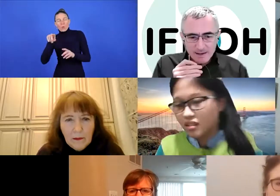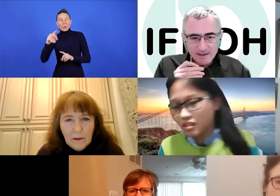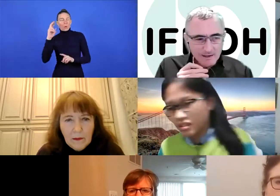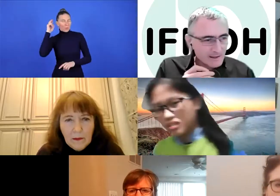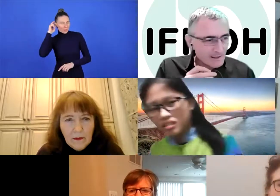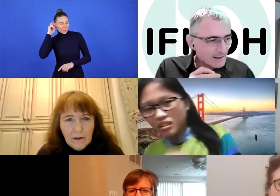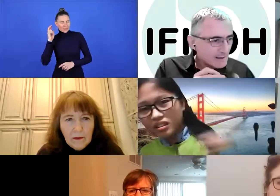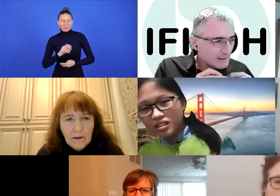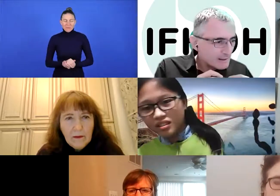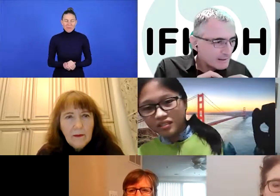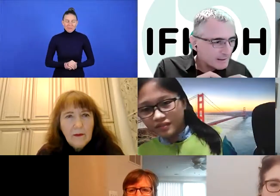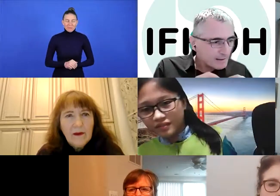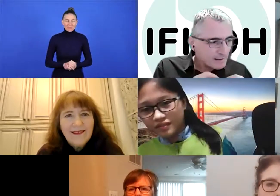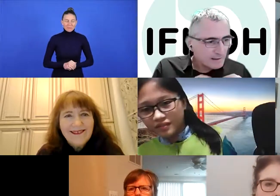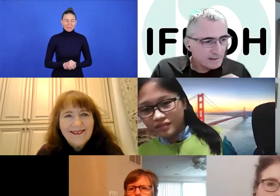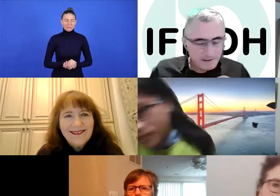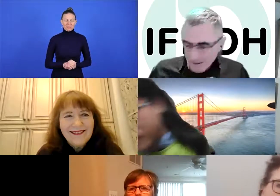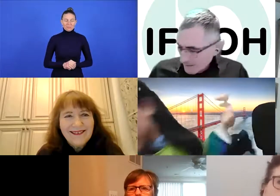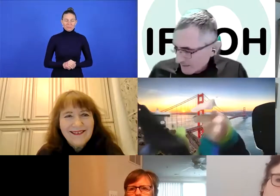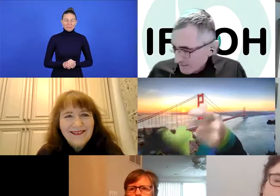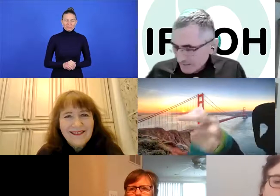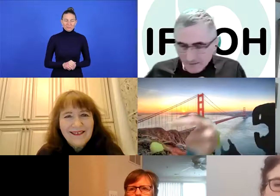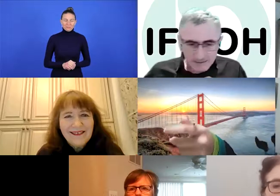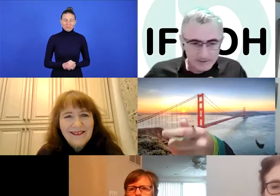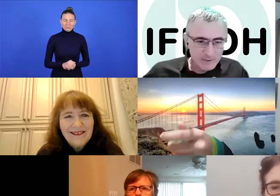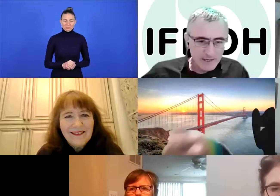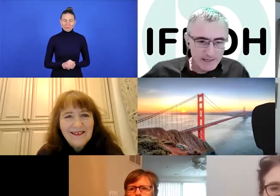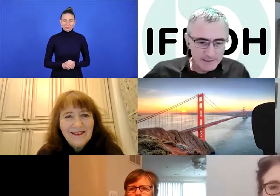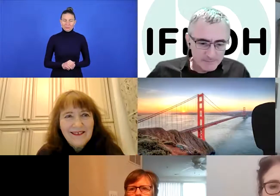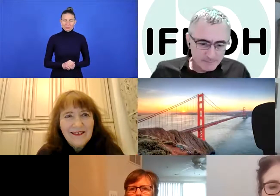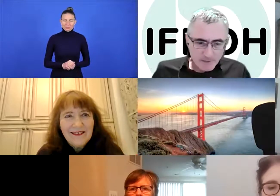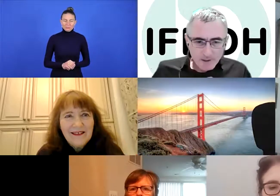of IFHOH another webinar on cochlear